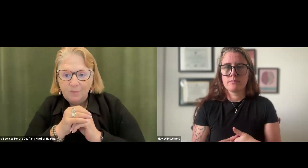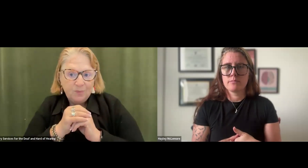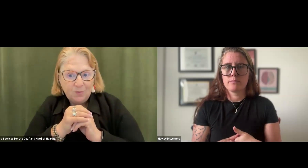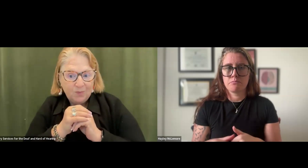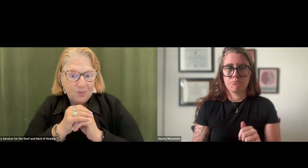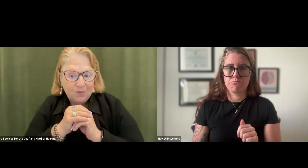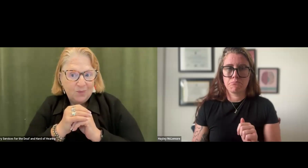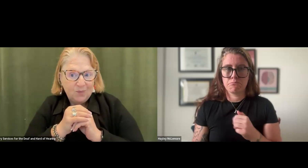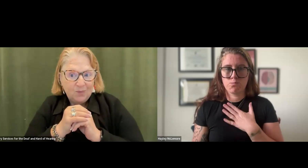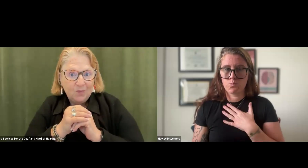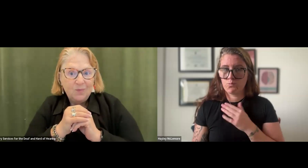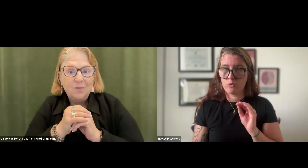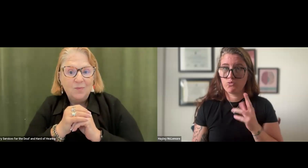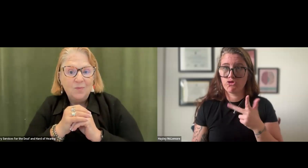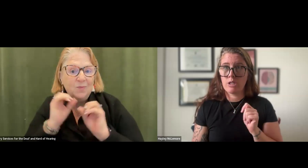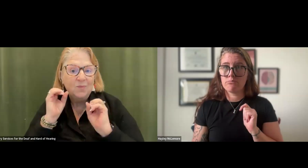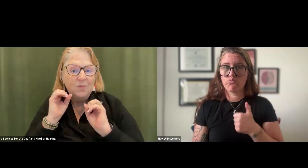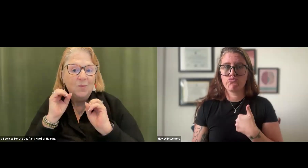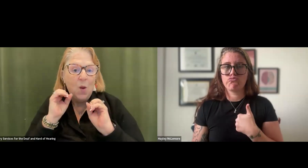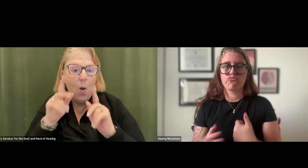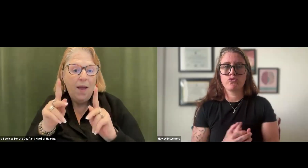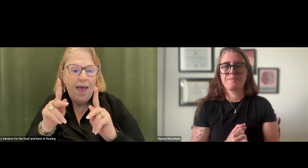All right.